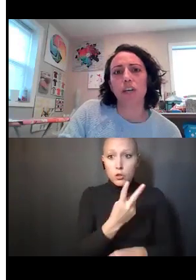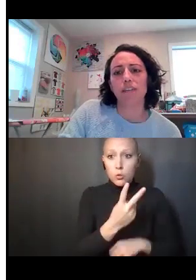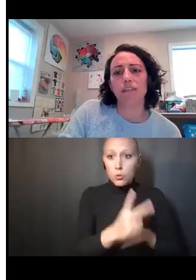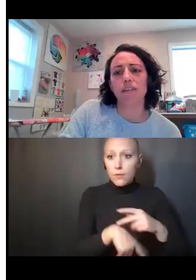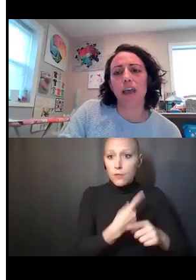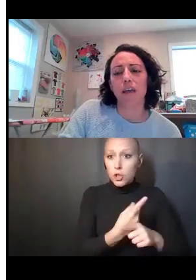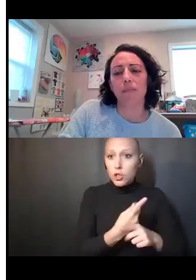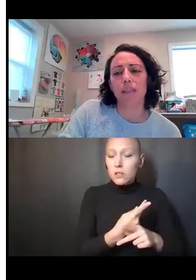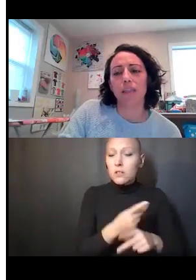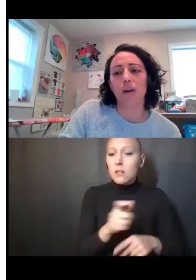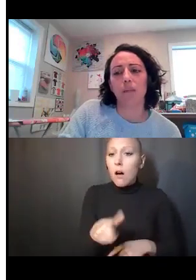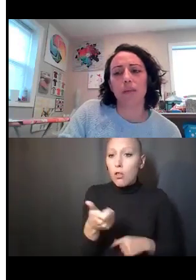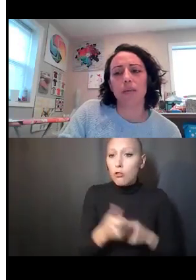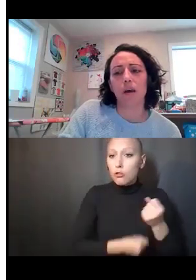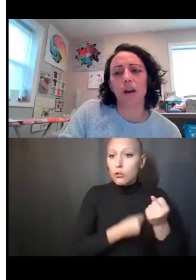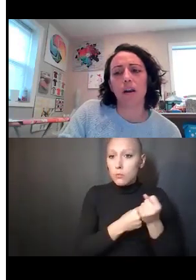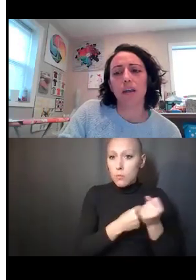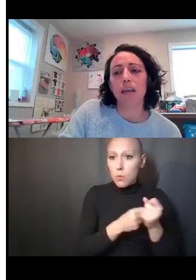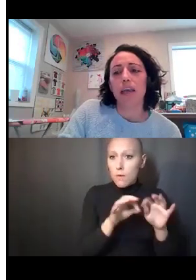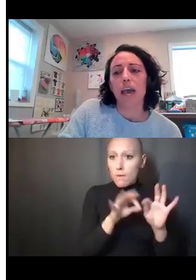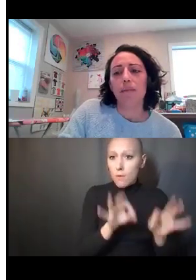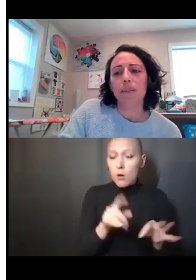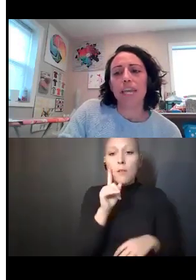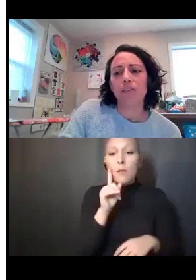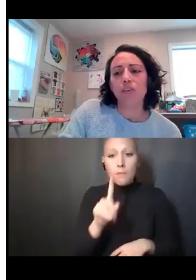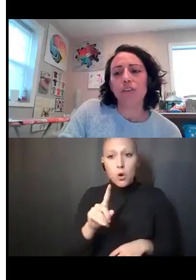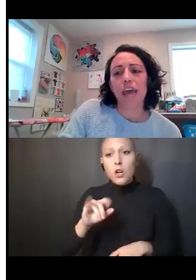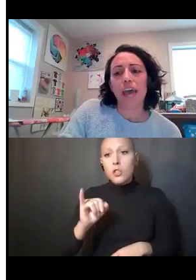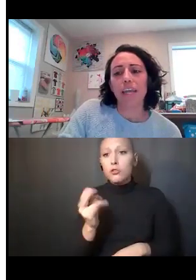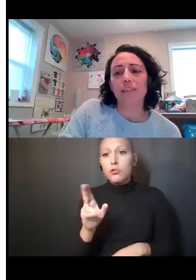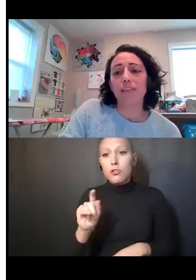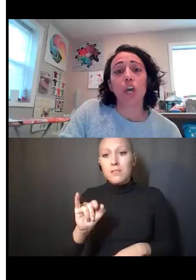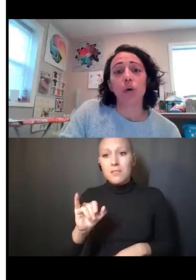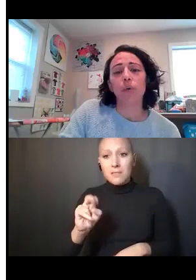Just-in-Time and the RPPR. The answer to that is no.